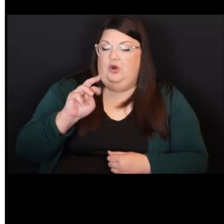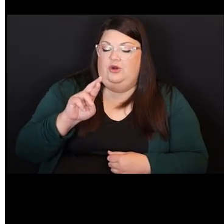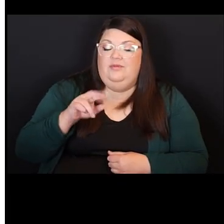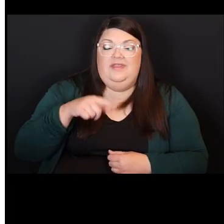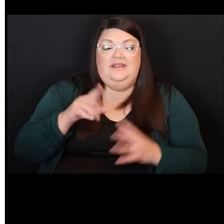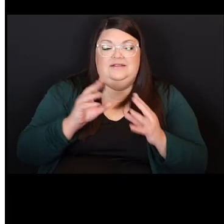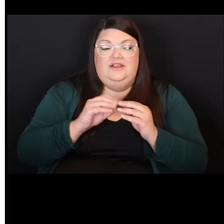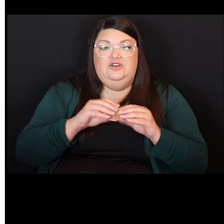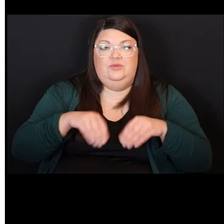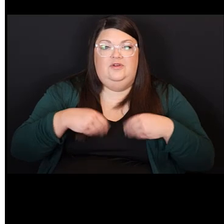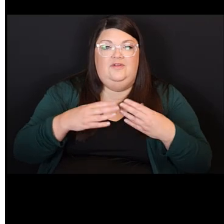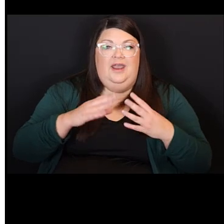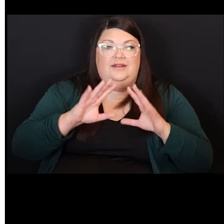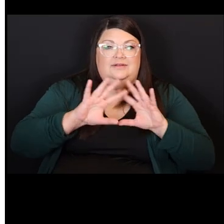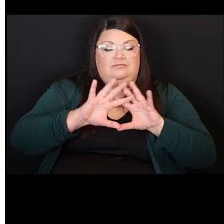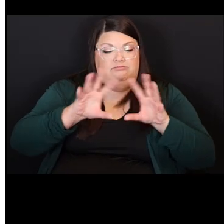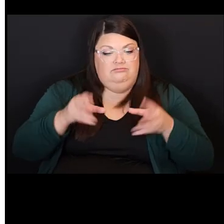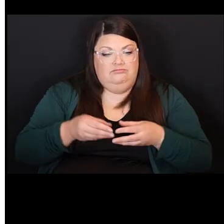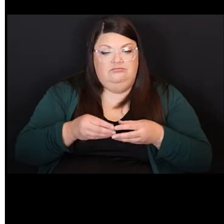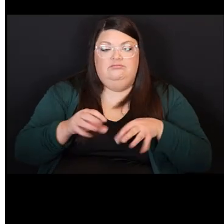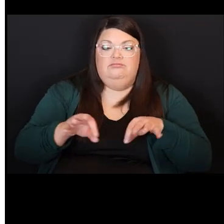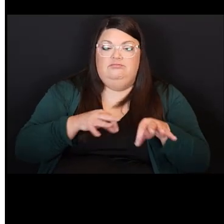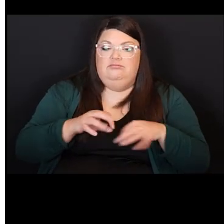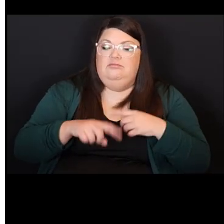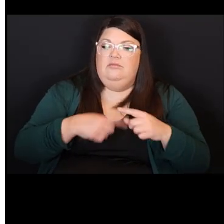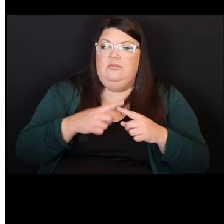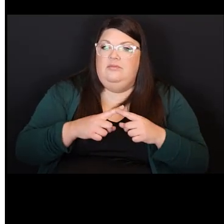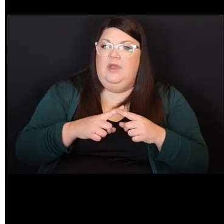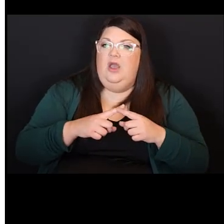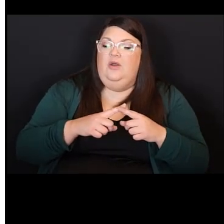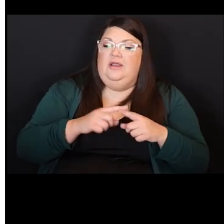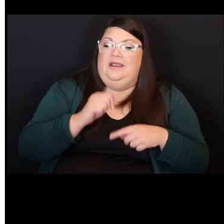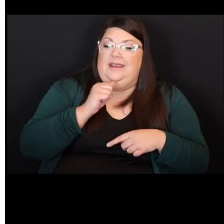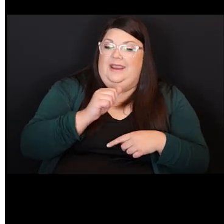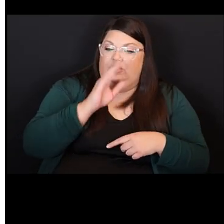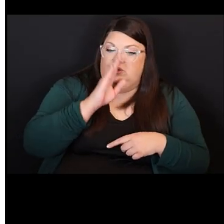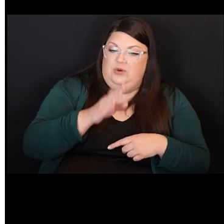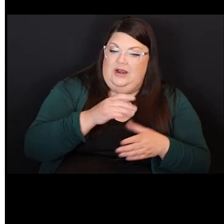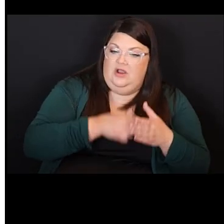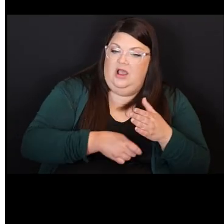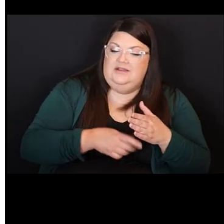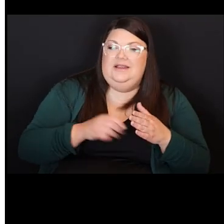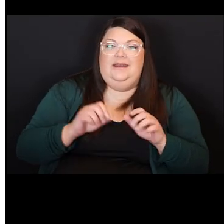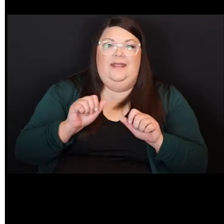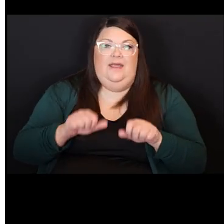This session provides an overview of indirect costs and allowability of costs. Specific